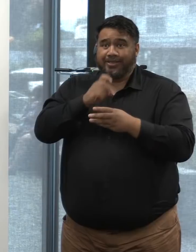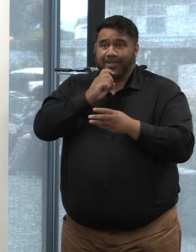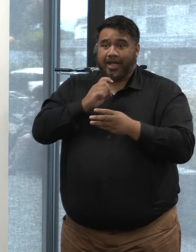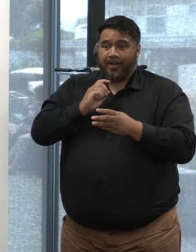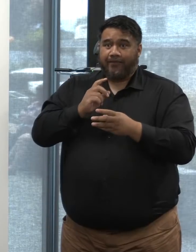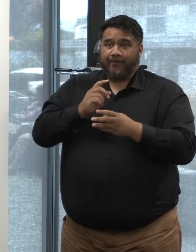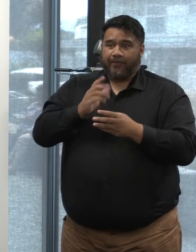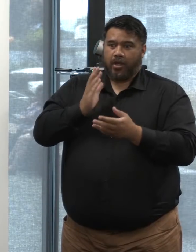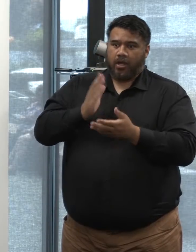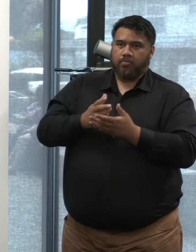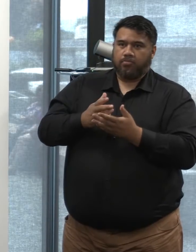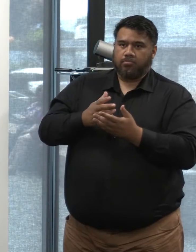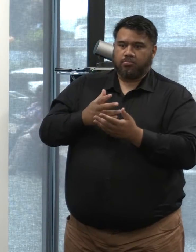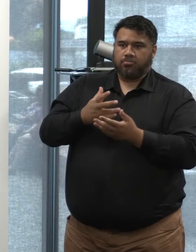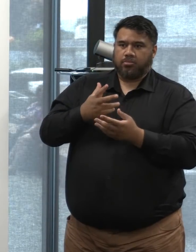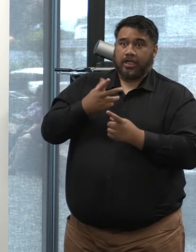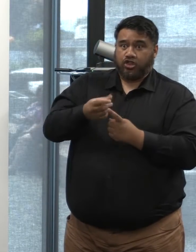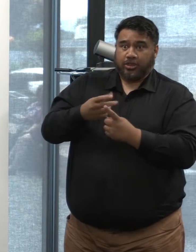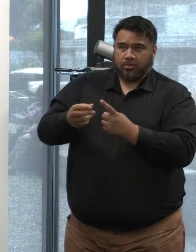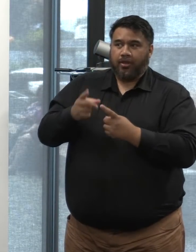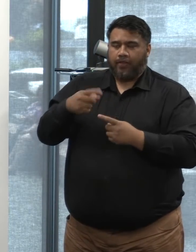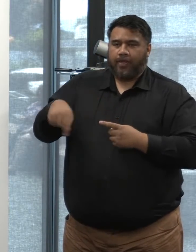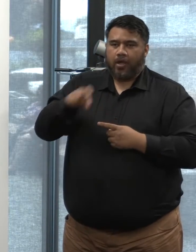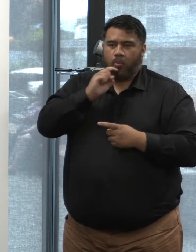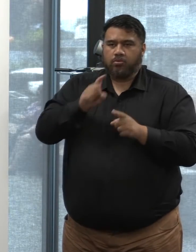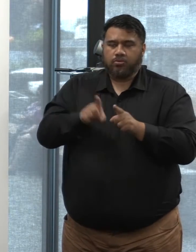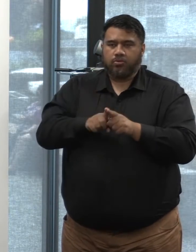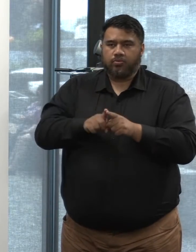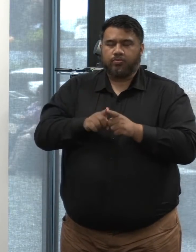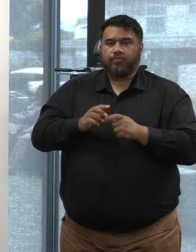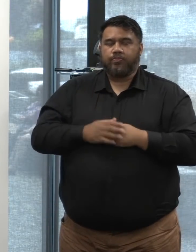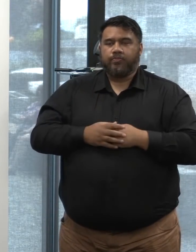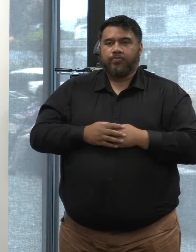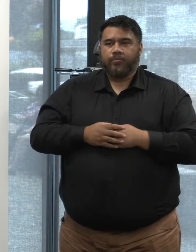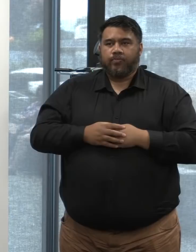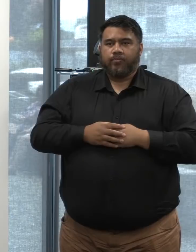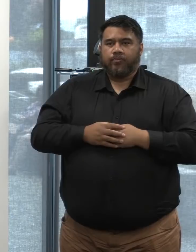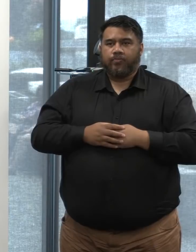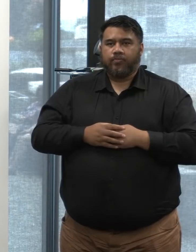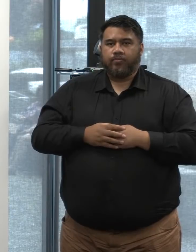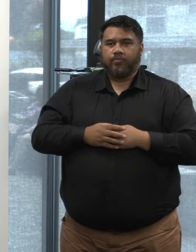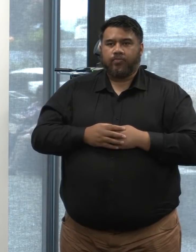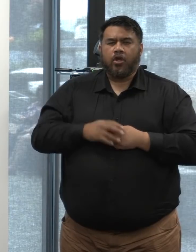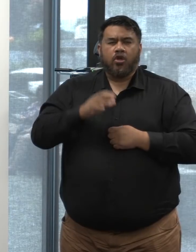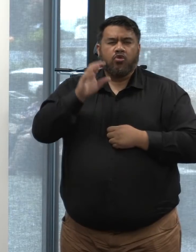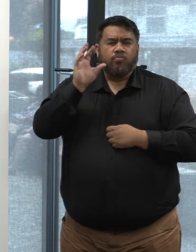including those delivering shots, as well as the communications campaign. I want to emphasise this to